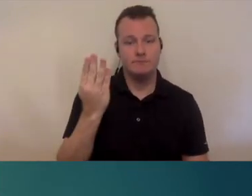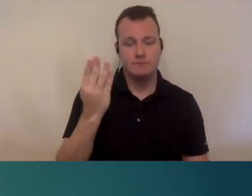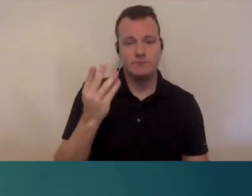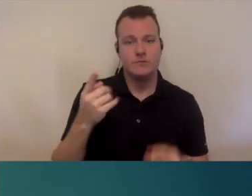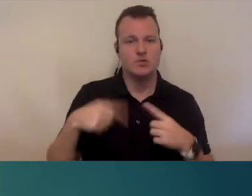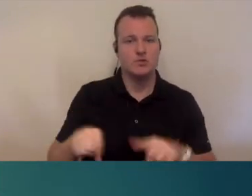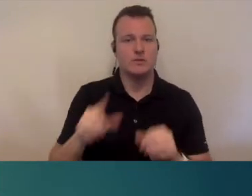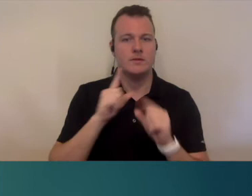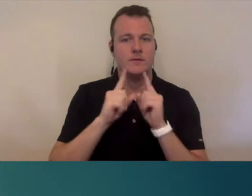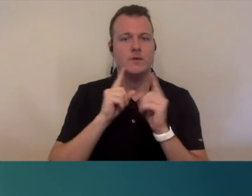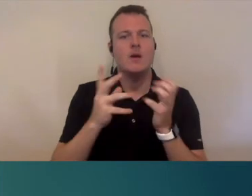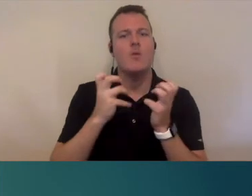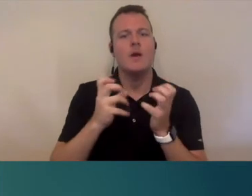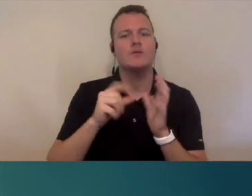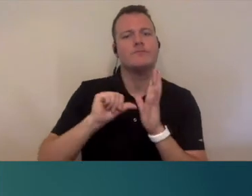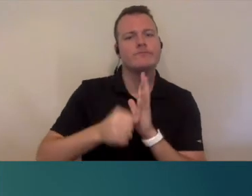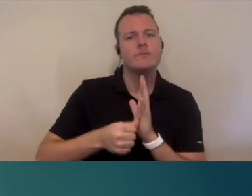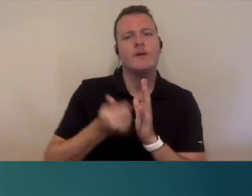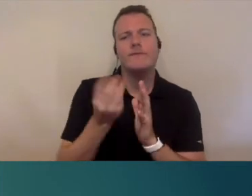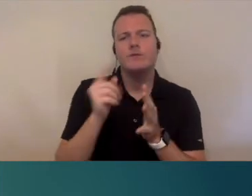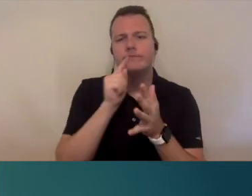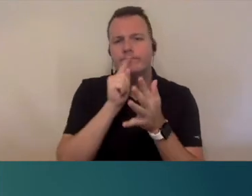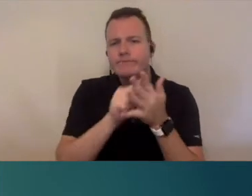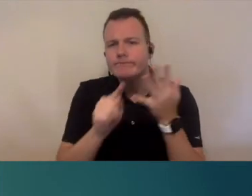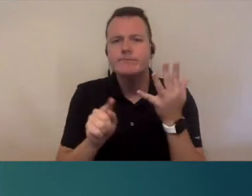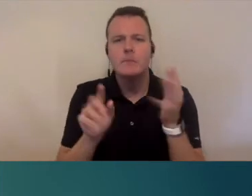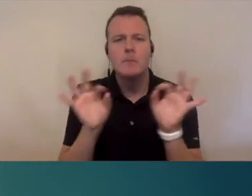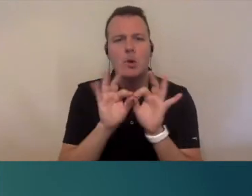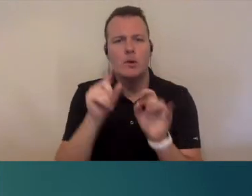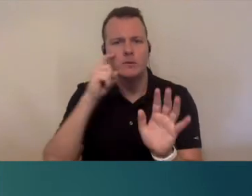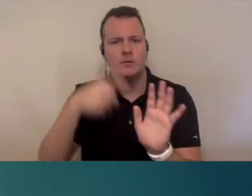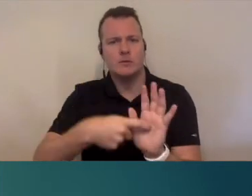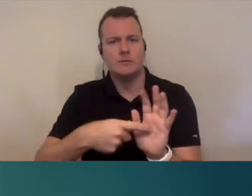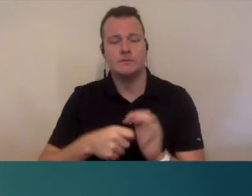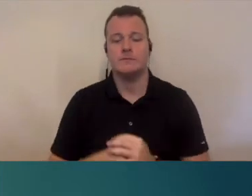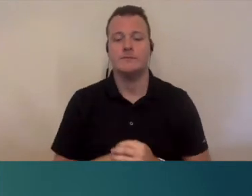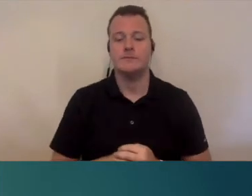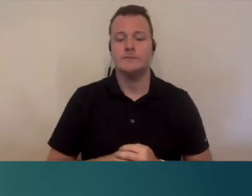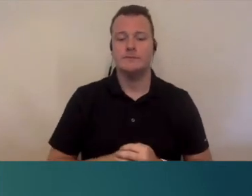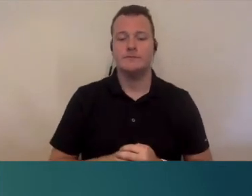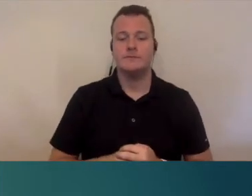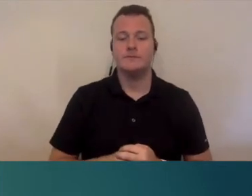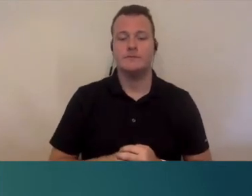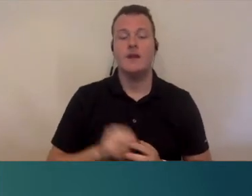and I just want to point out some things to notice. So first you'll see the swirly